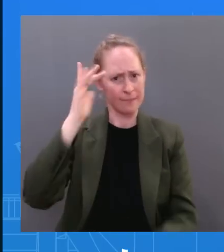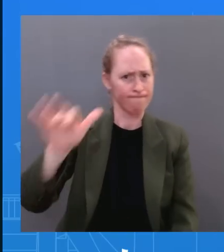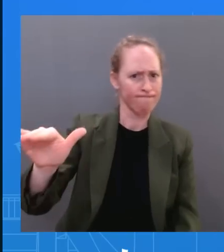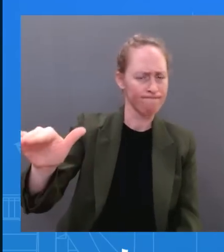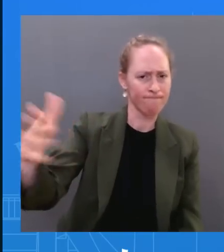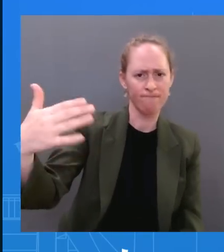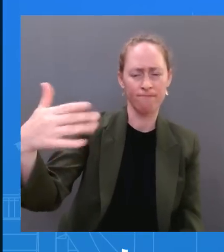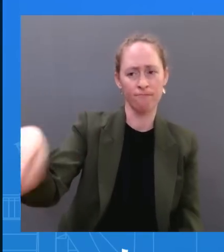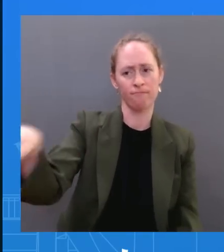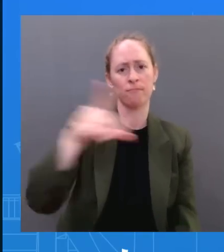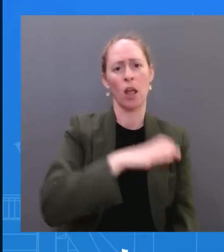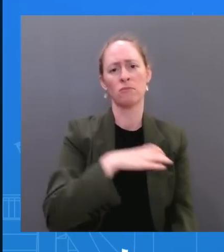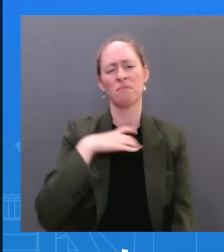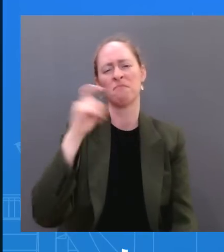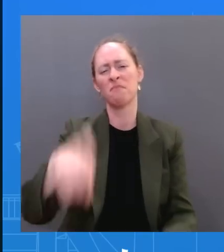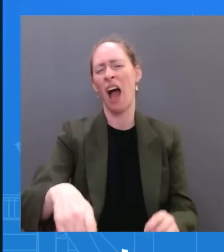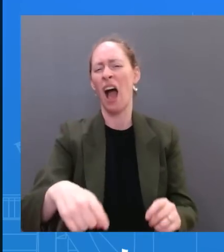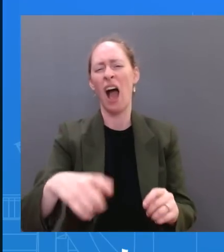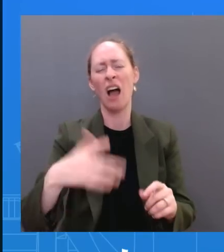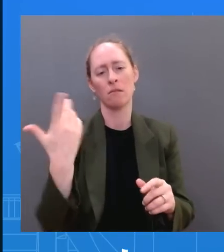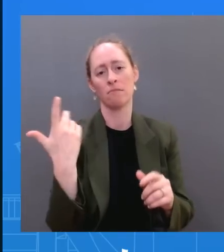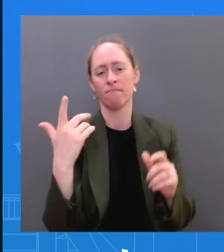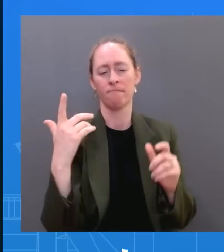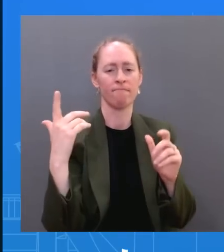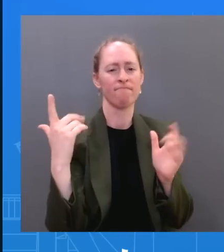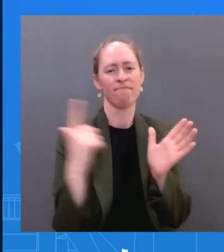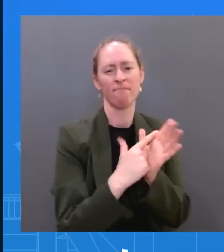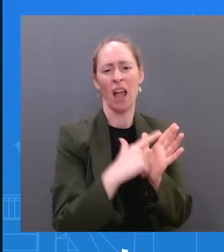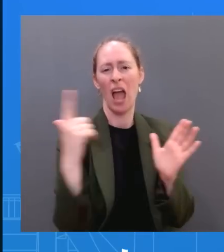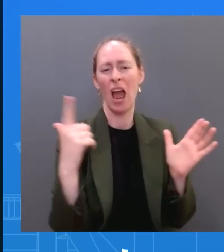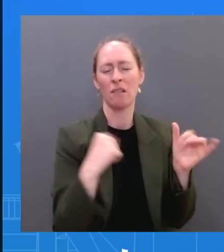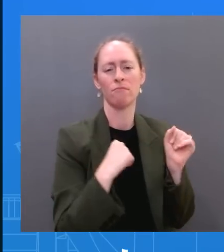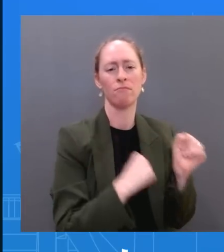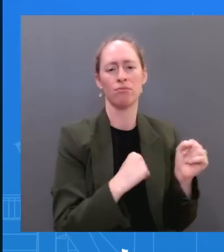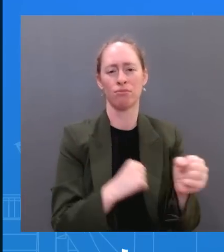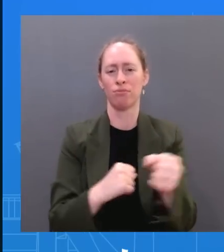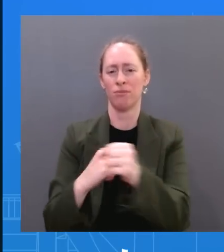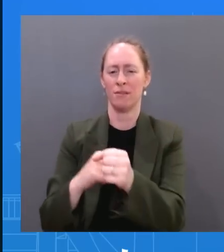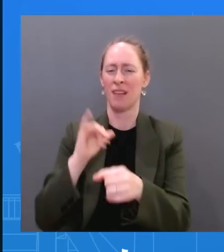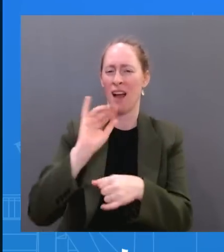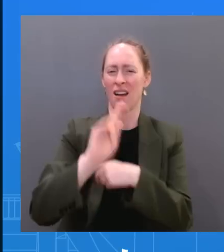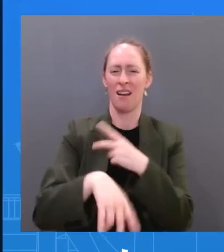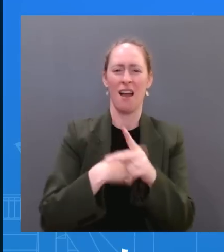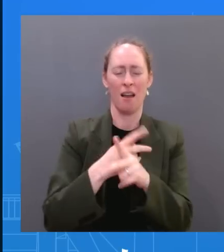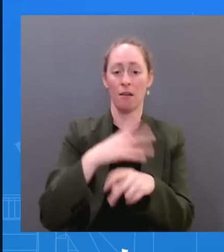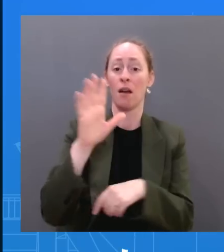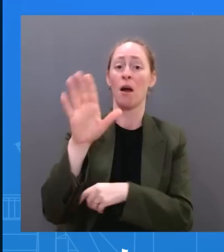and high-capacity magazines; strengthen background checks; and enact safe storage laws.